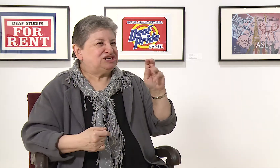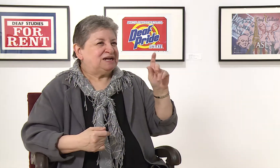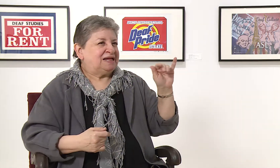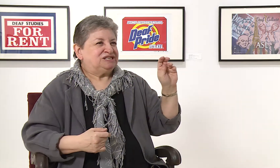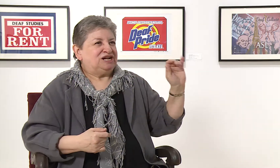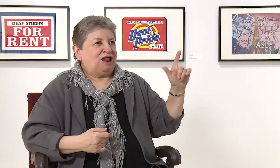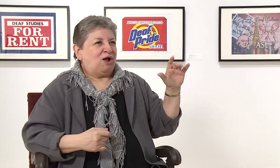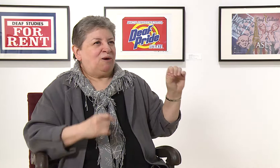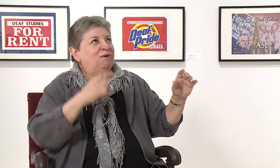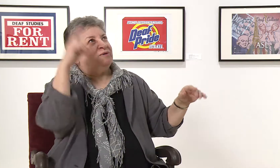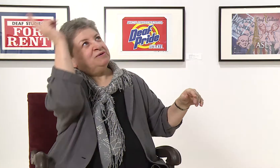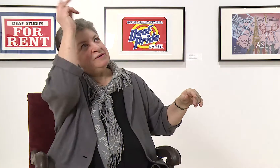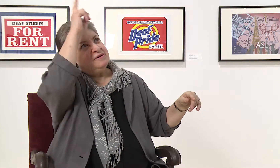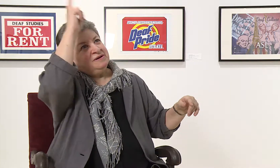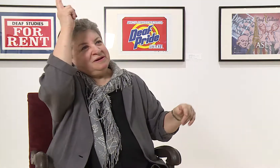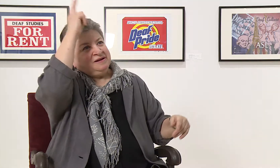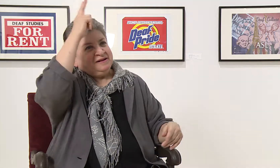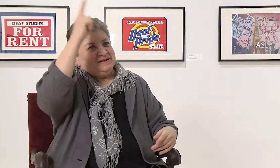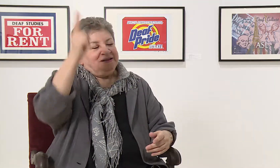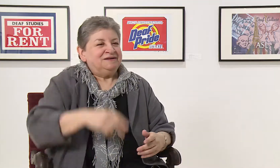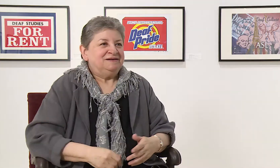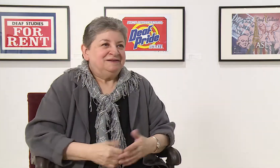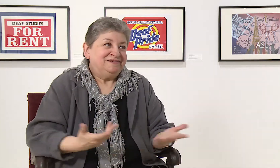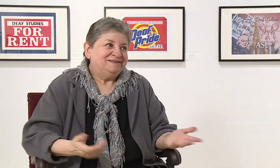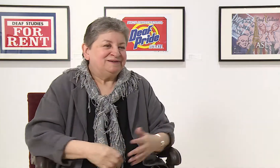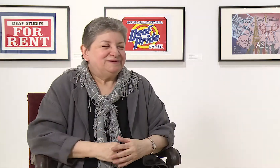Michelangelo and his famous work up on the ceiling.